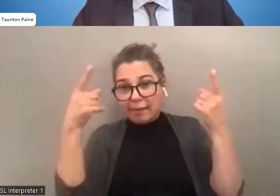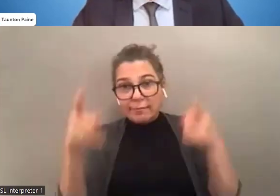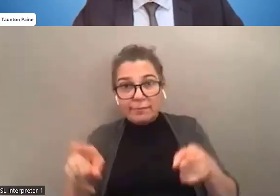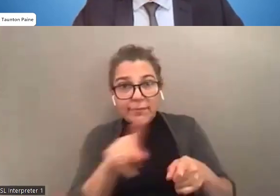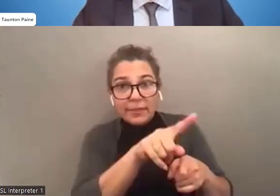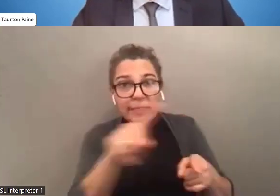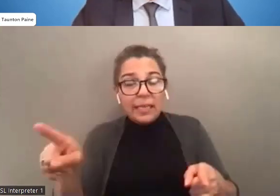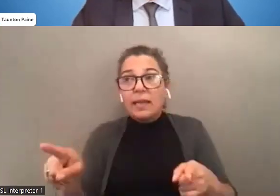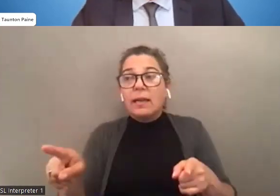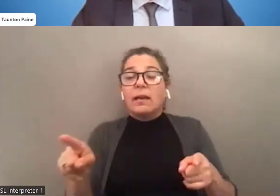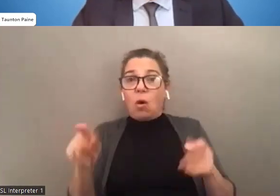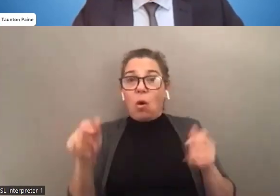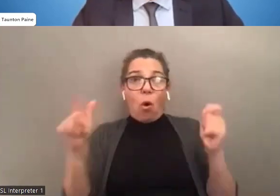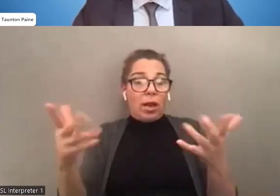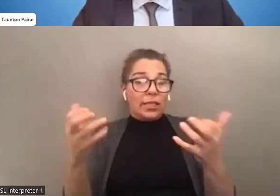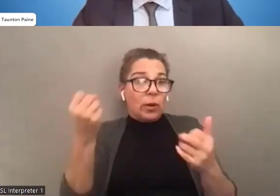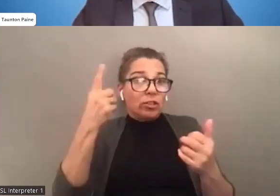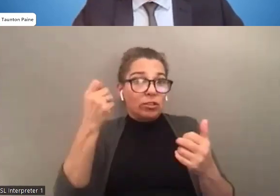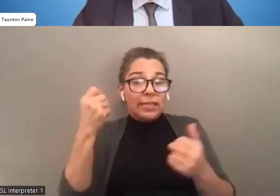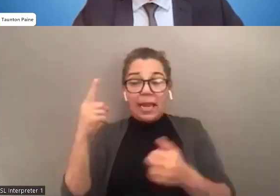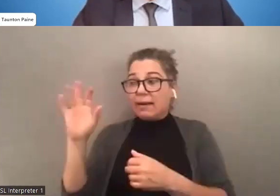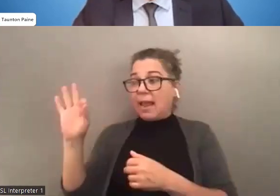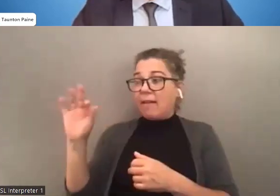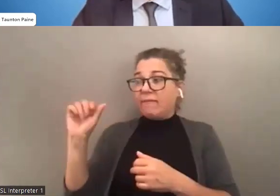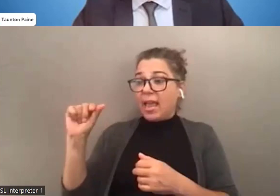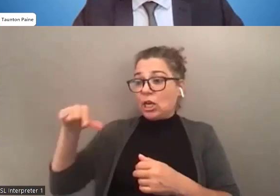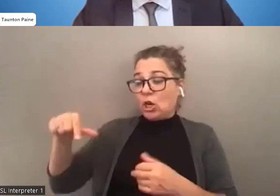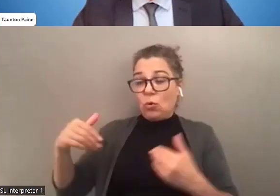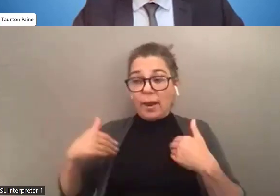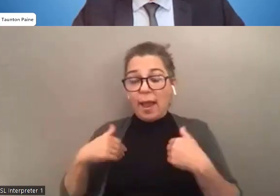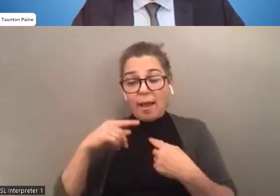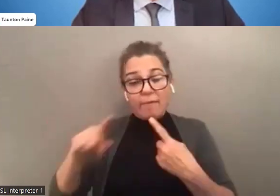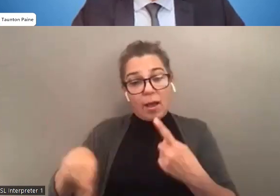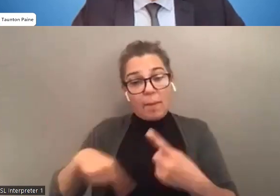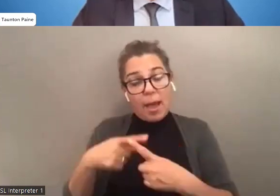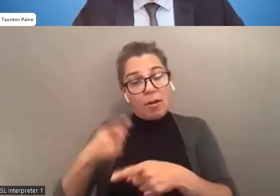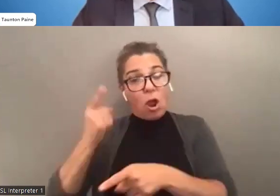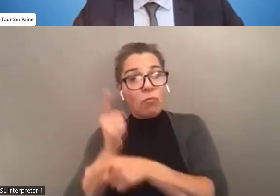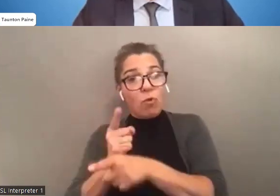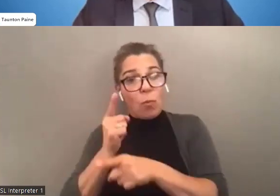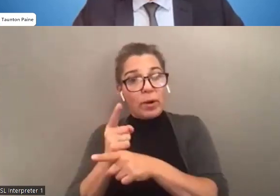And I think the FAQ that we have about, you know, appropriate limitations for sharing talks